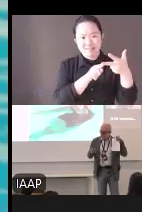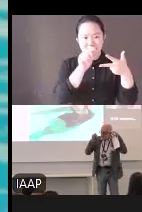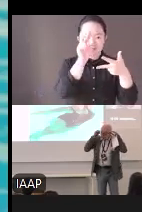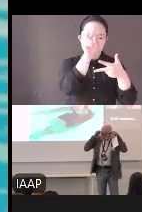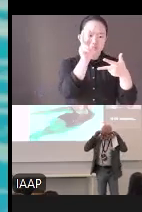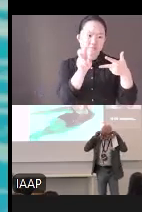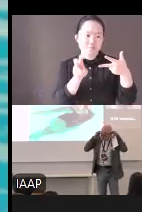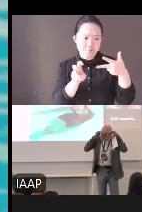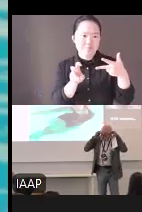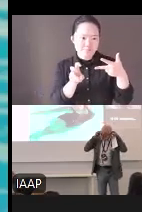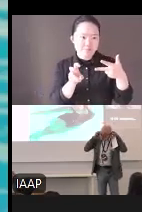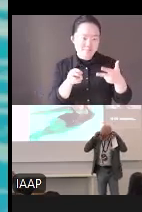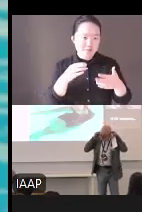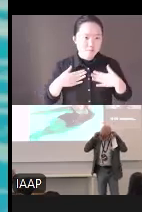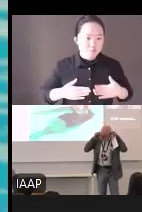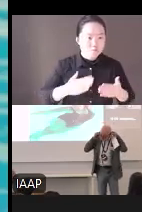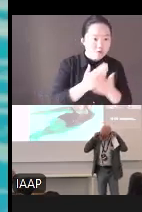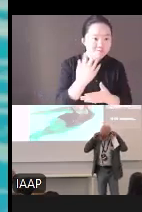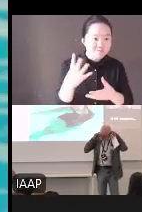Which involve...